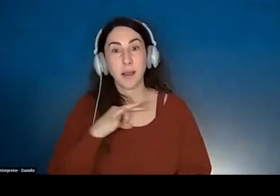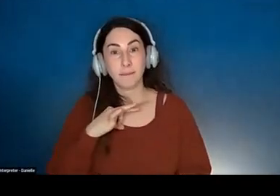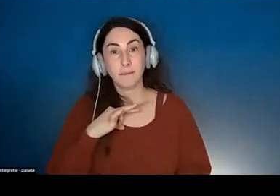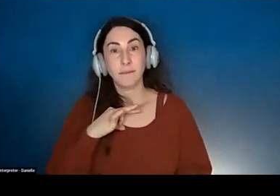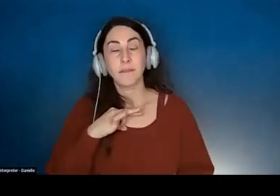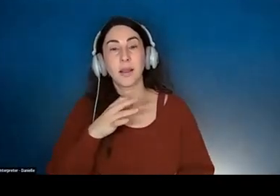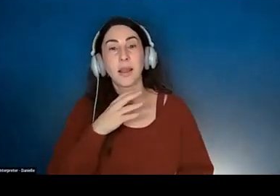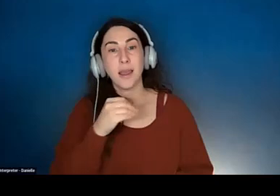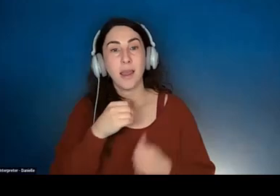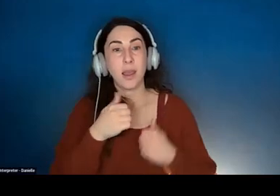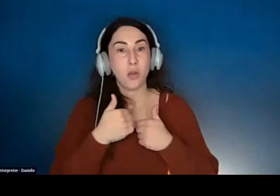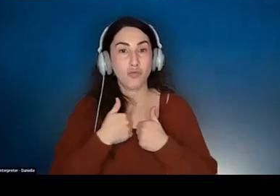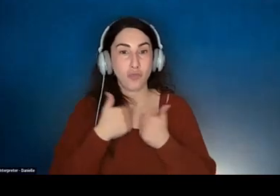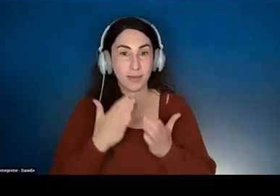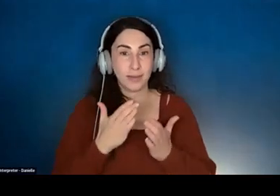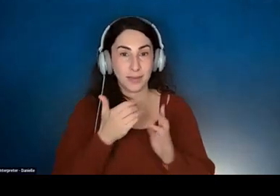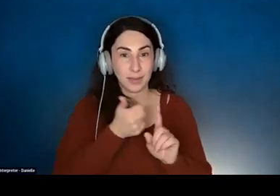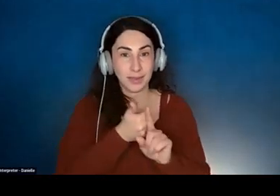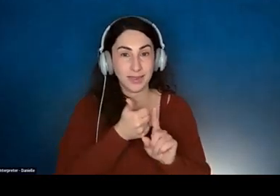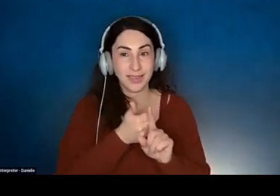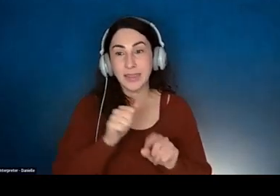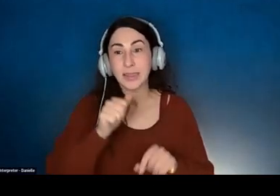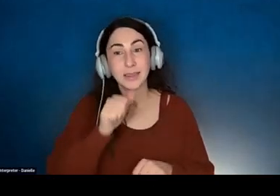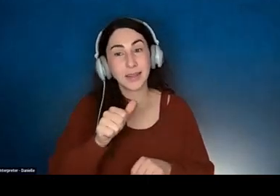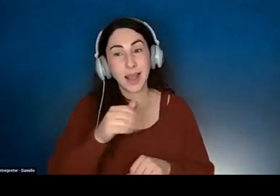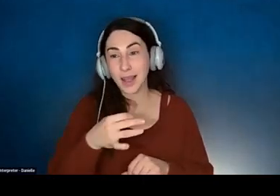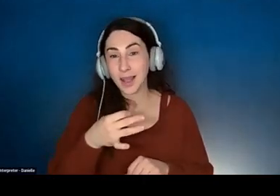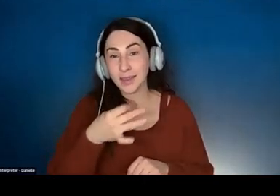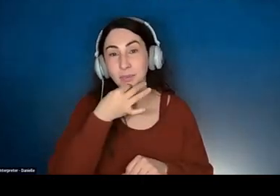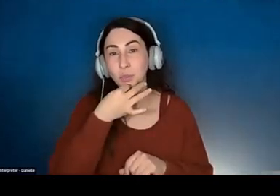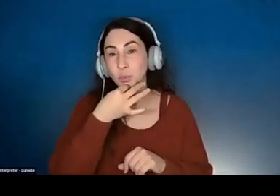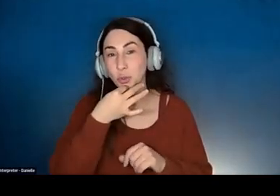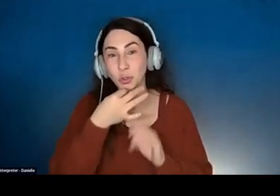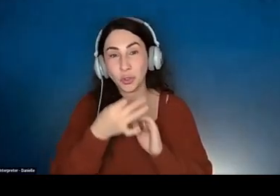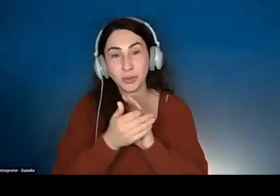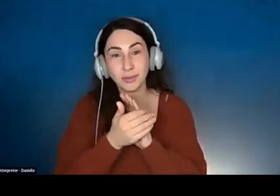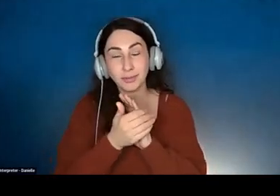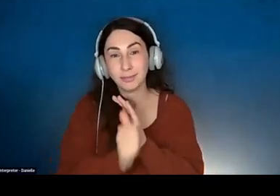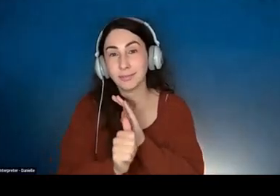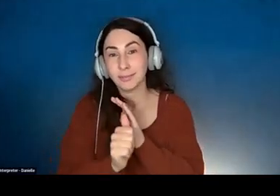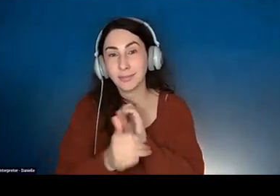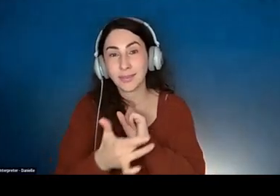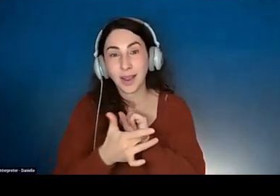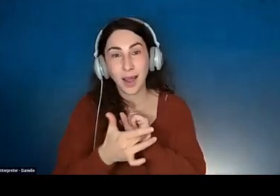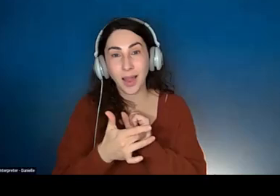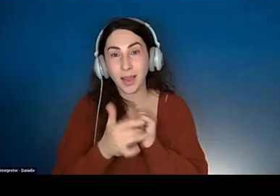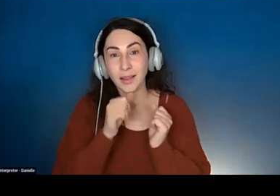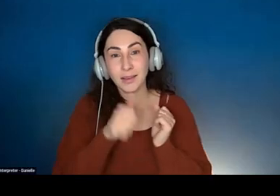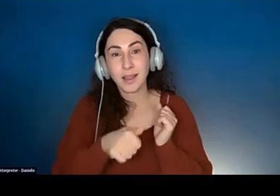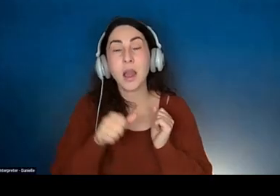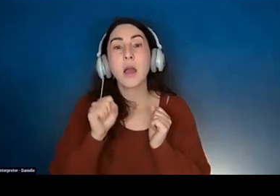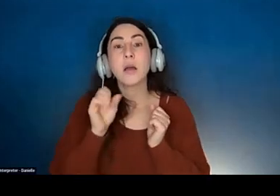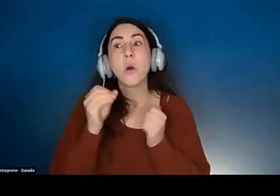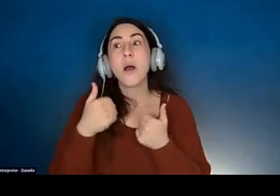aren't technology experts. So it was great to be able to have a professional provide